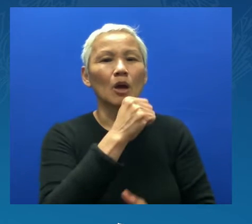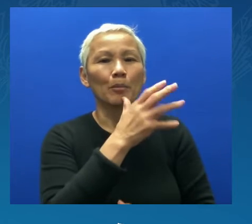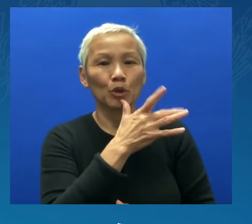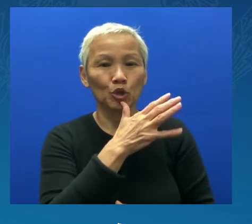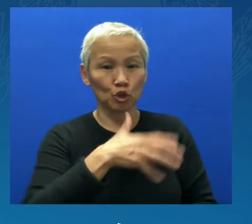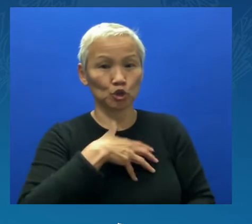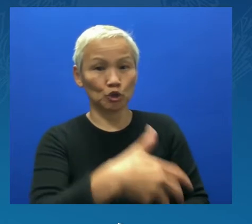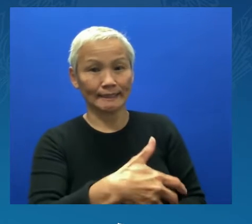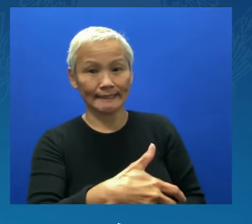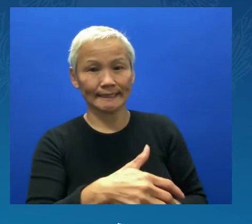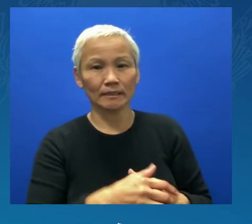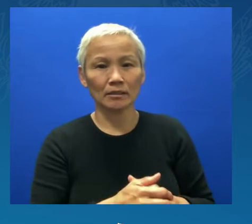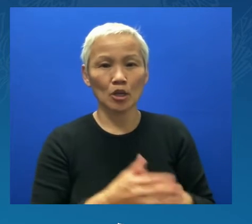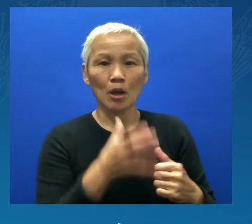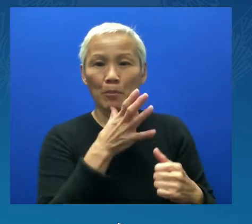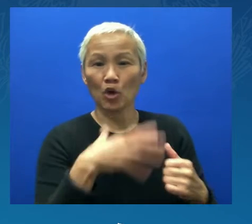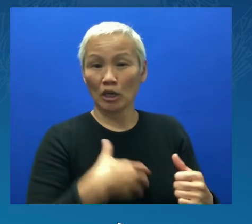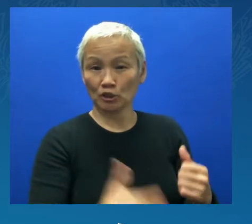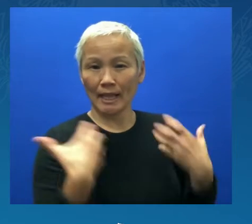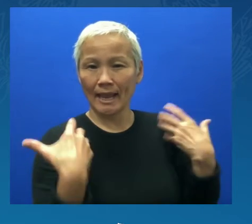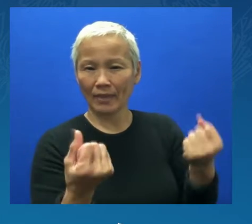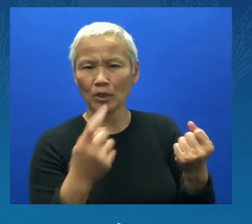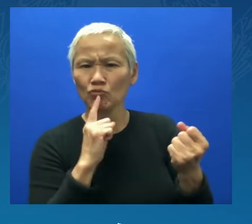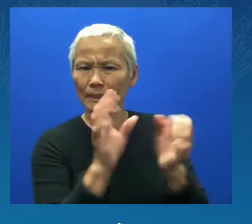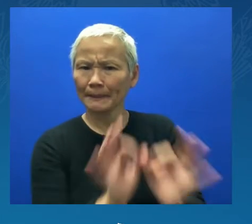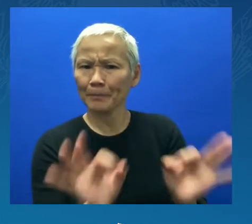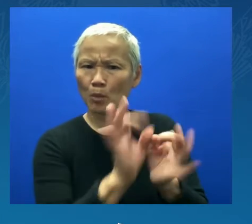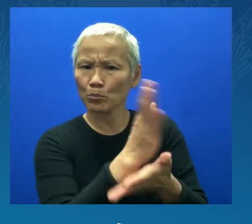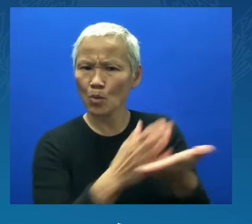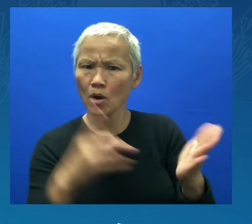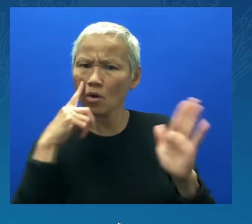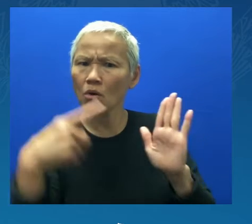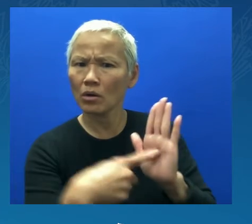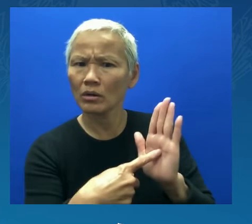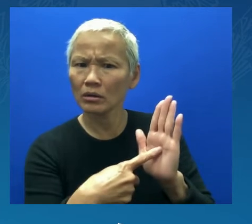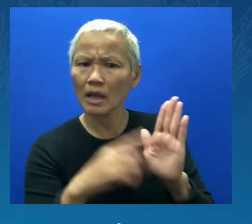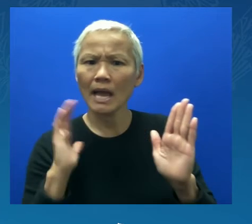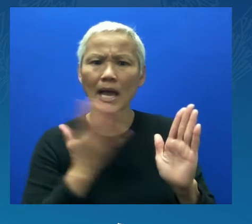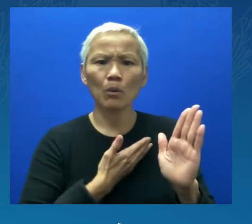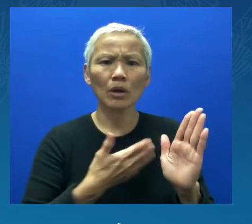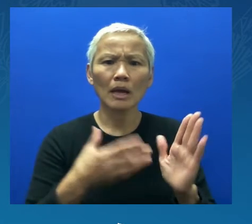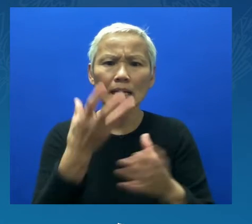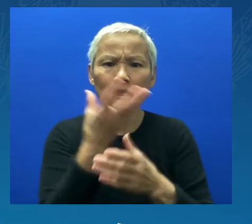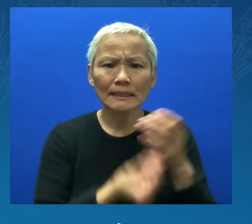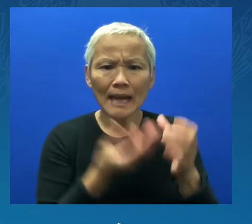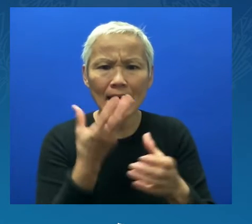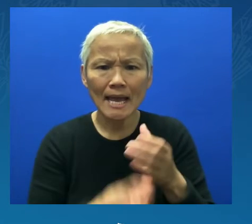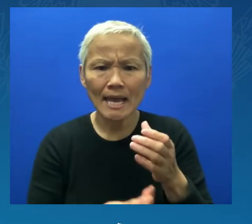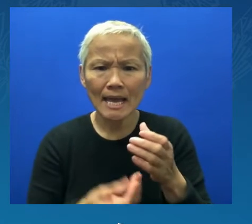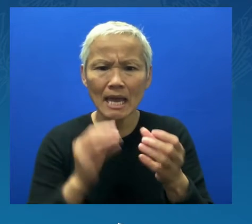And we know we have a maternal mortality crisis in the U.S. that disproportionately affects Black women,